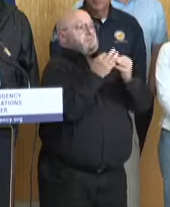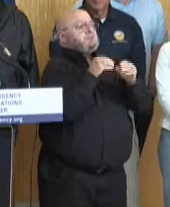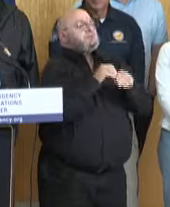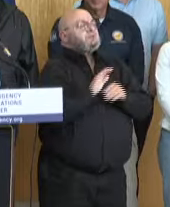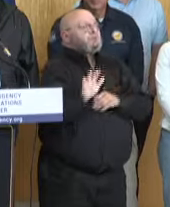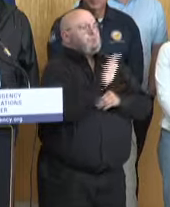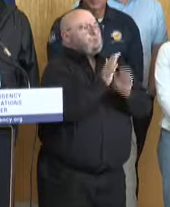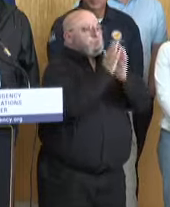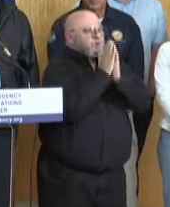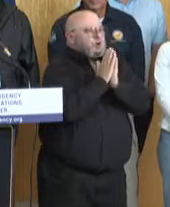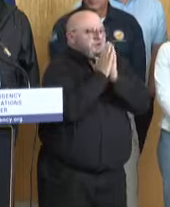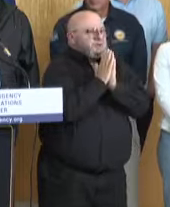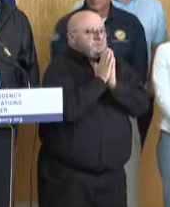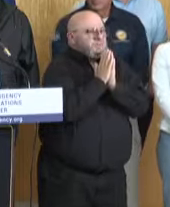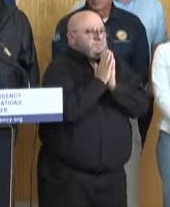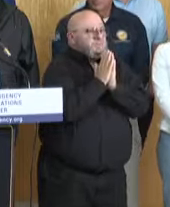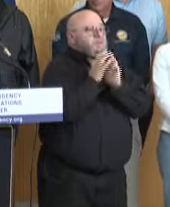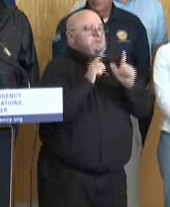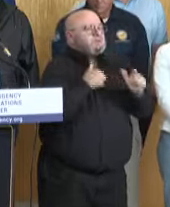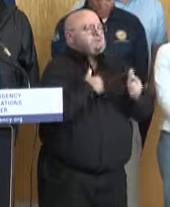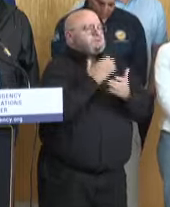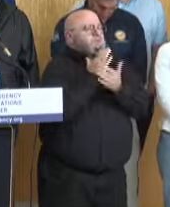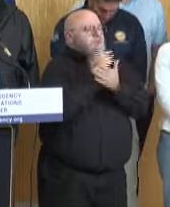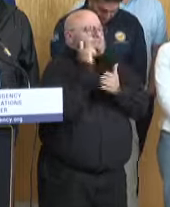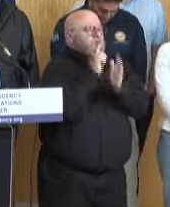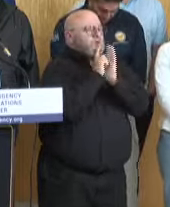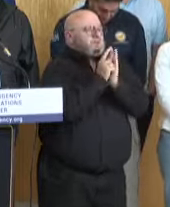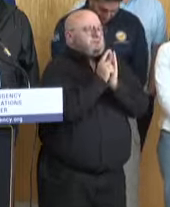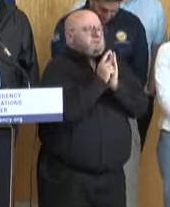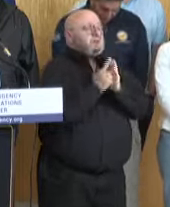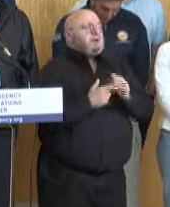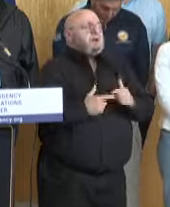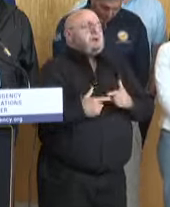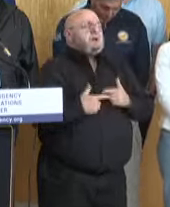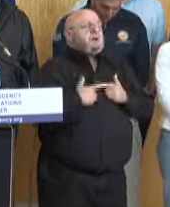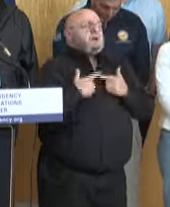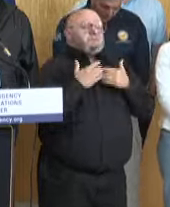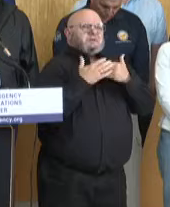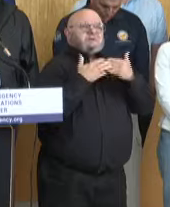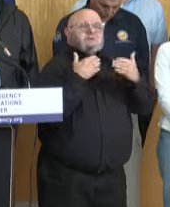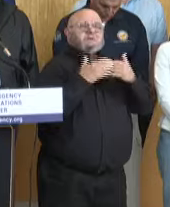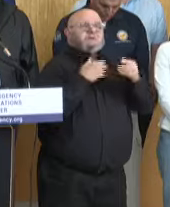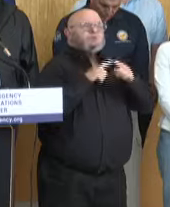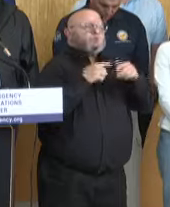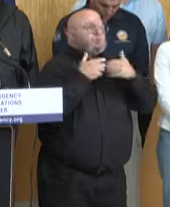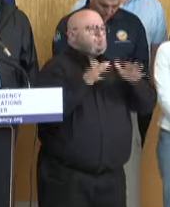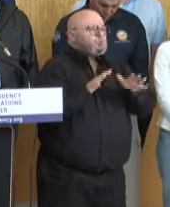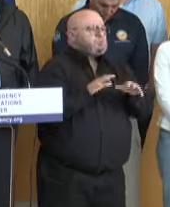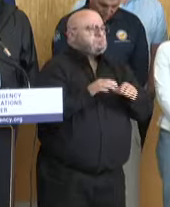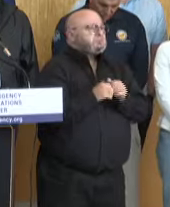EL JEFE DE POLIÍA DE HOUSTON LE VA A NOTIFICAR A SU FAMILIA.